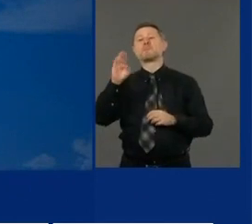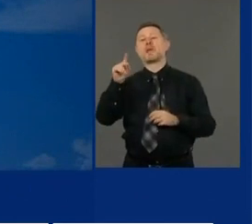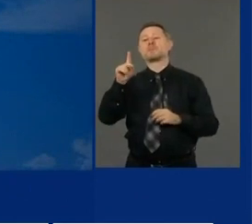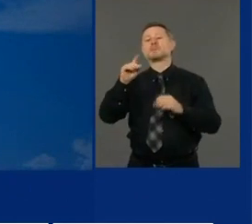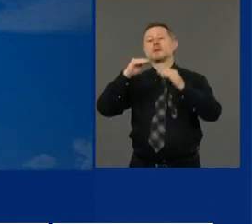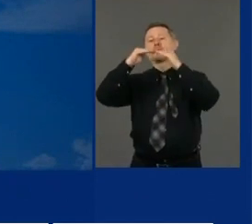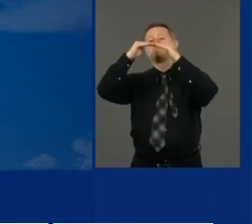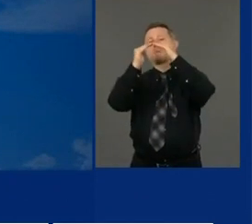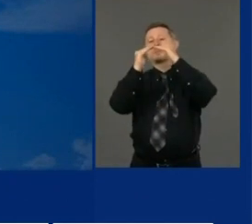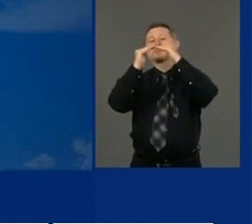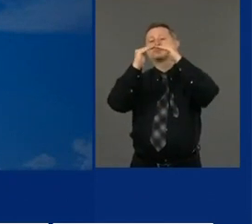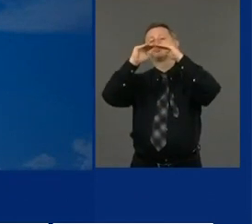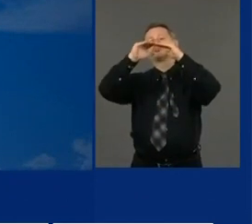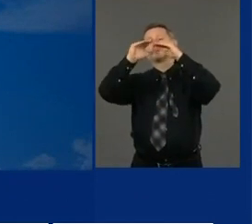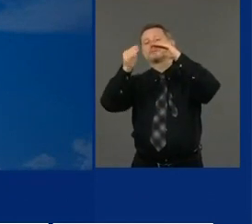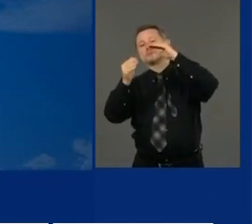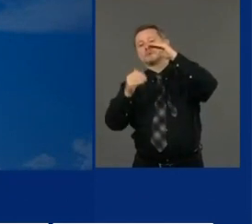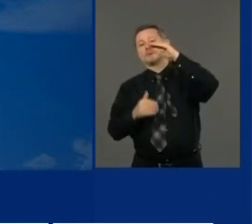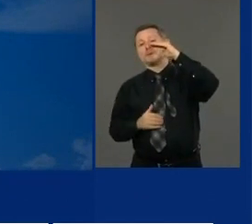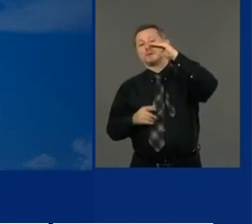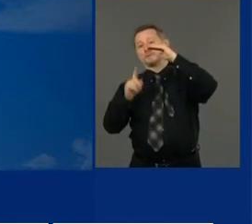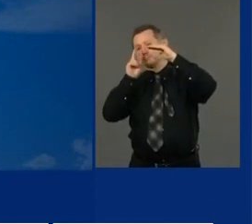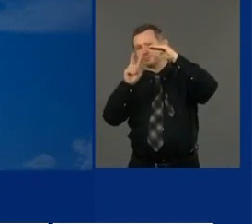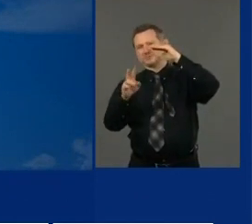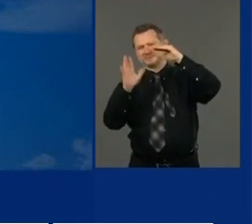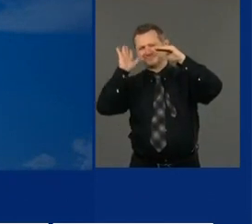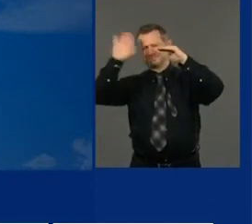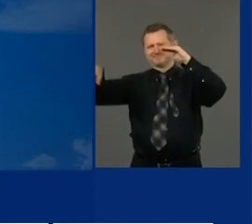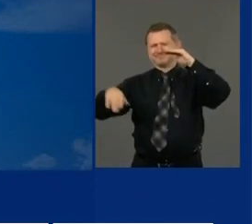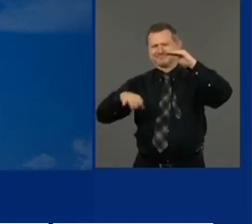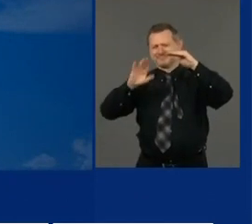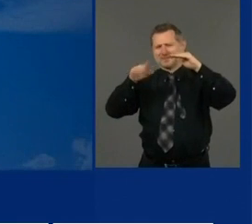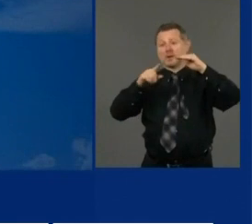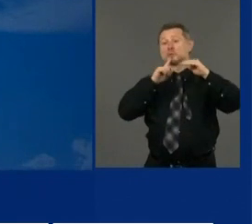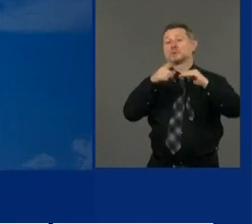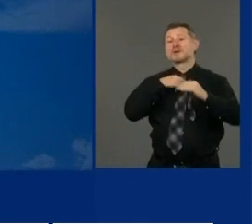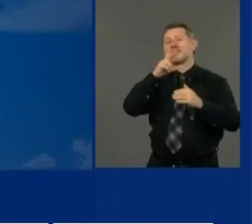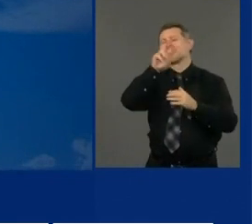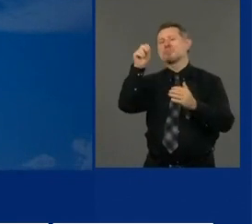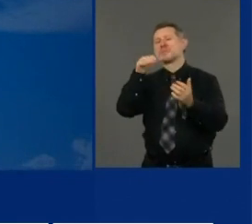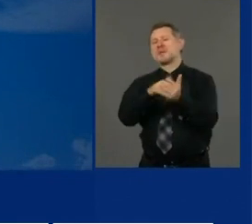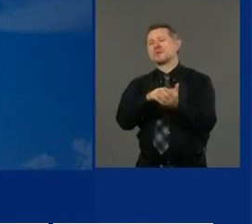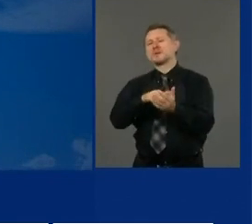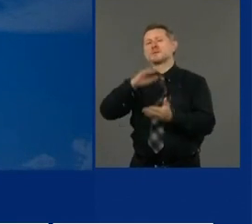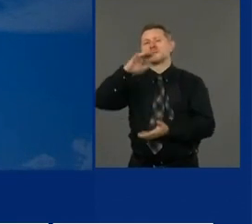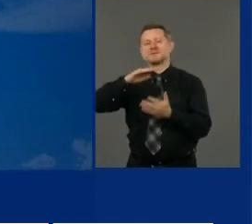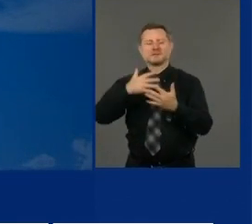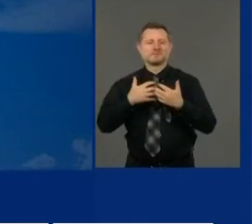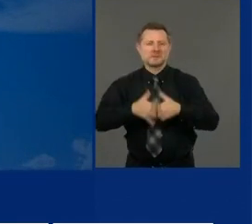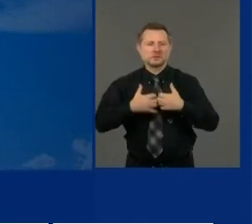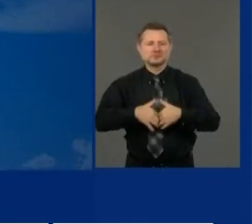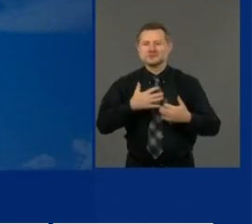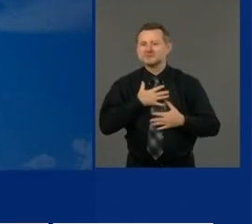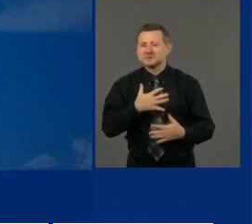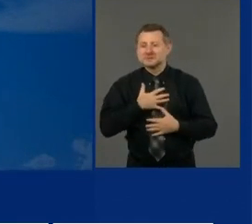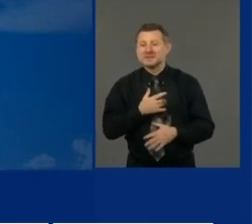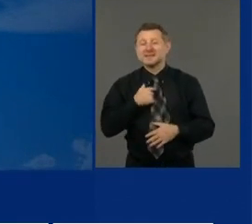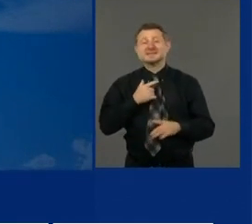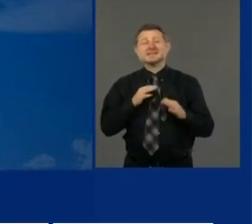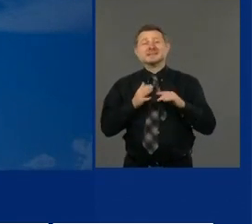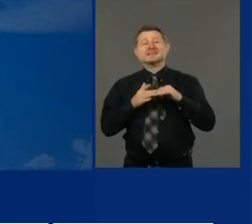THOSE MODELS SHOT STRAIGHT UP.